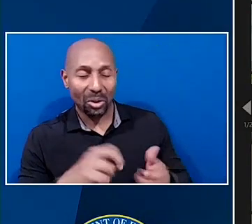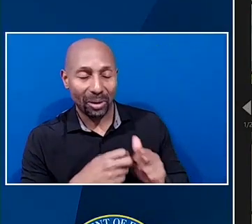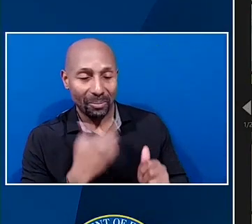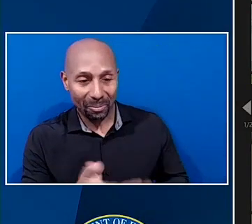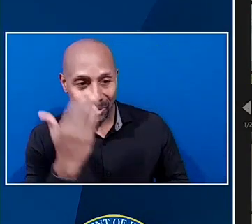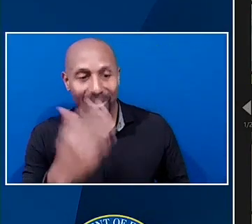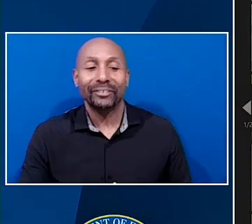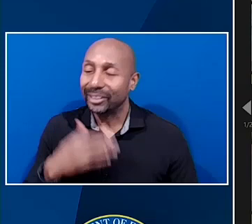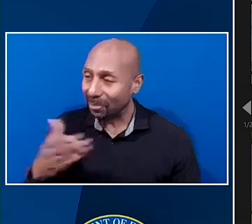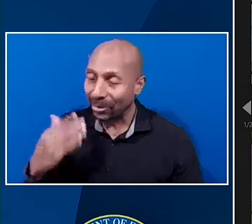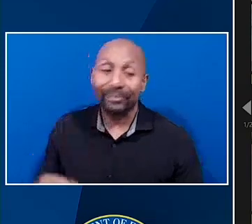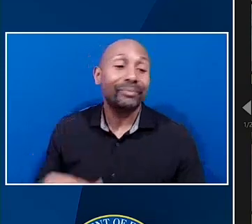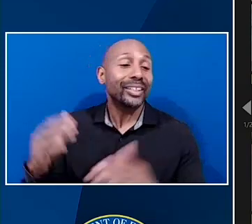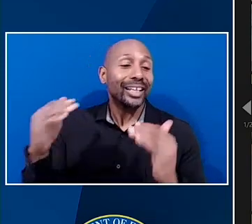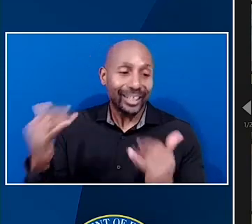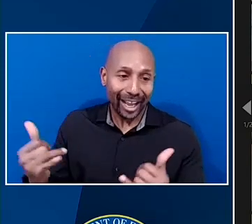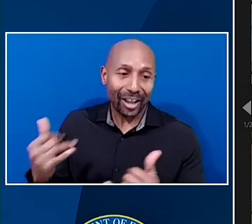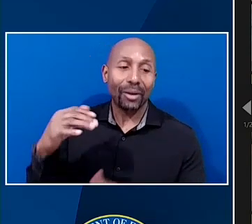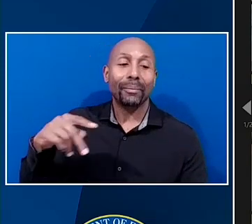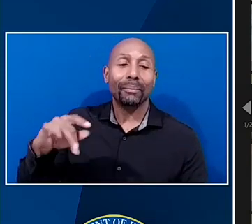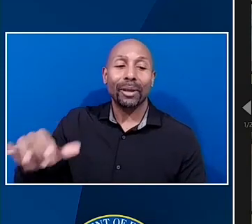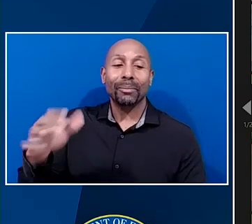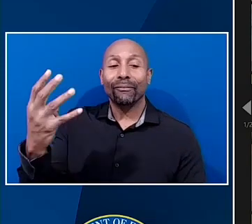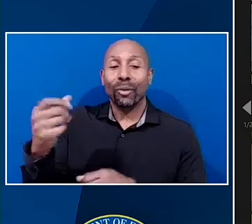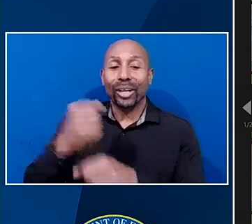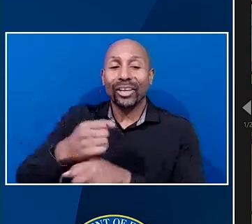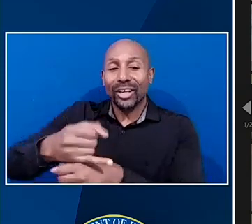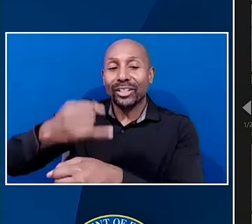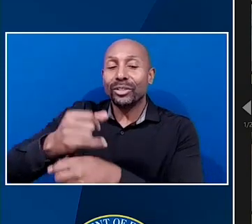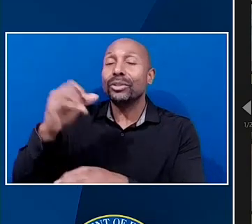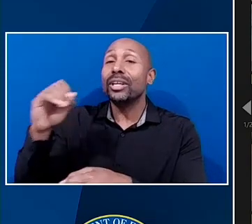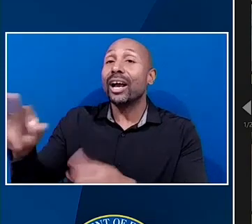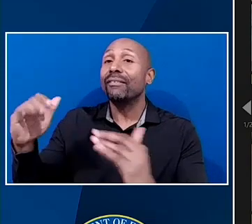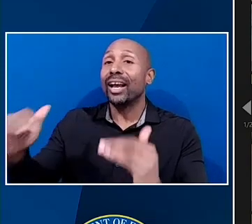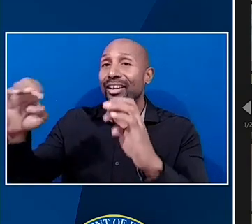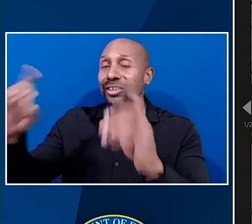education, Jason Lorgan. Good morning. And again, Alyssa, good morning.